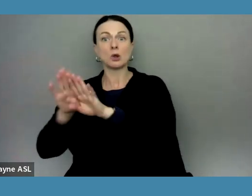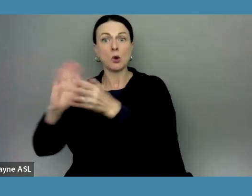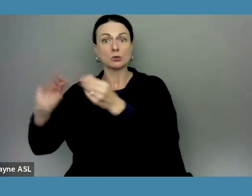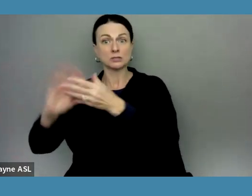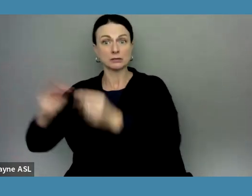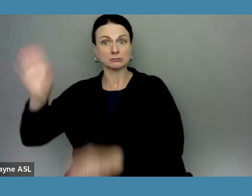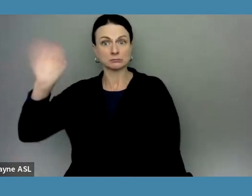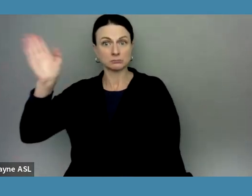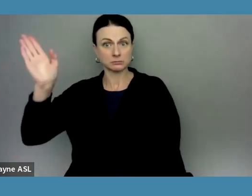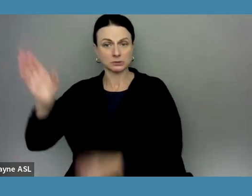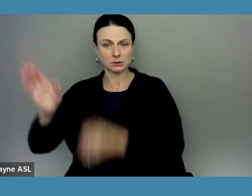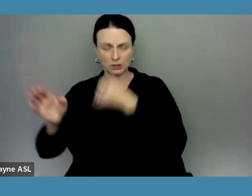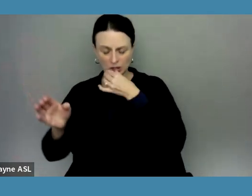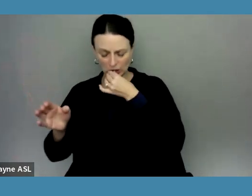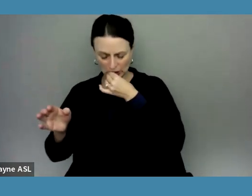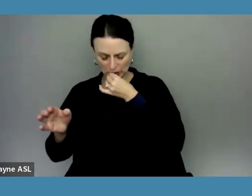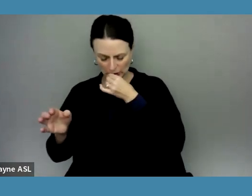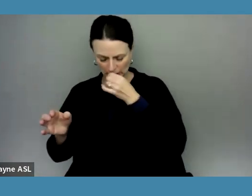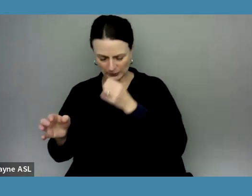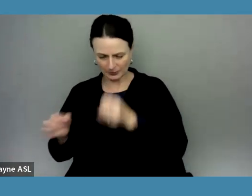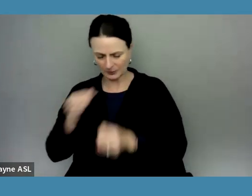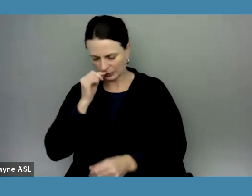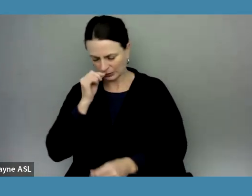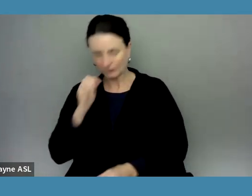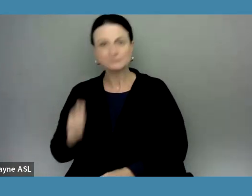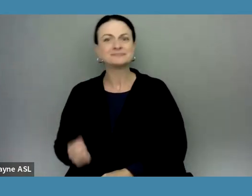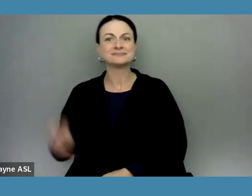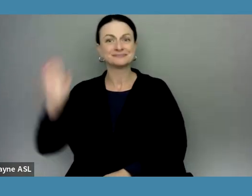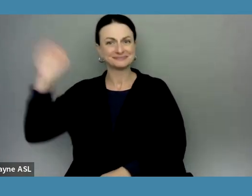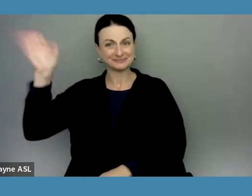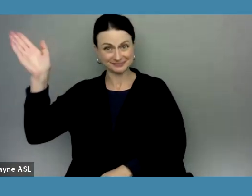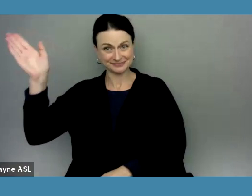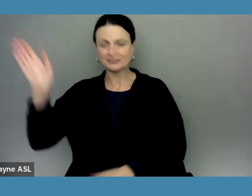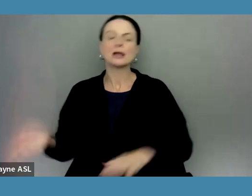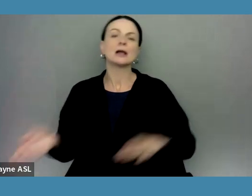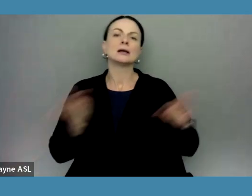So just like the opening statements where you gave a summary